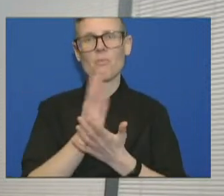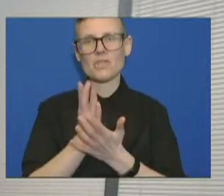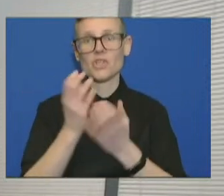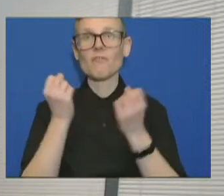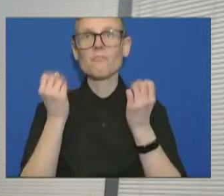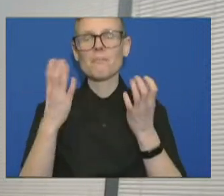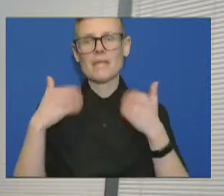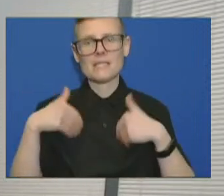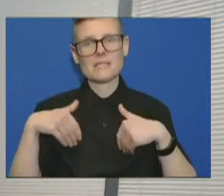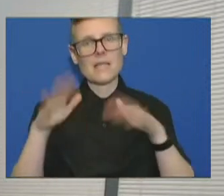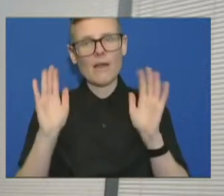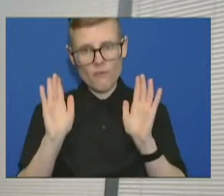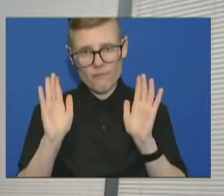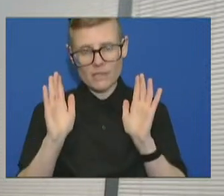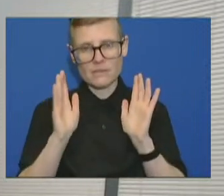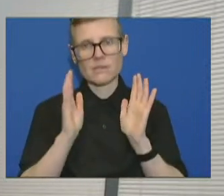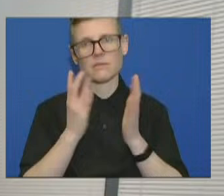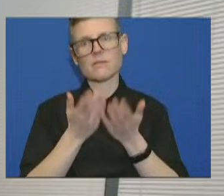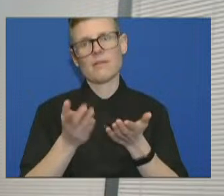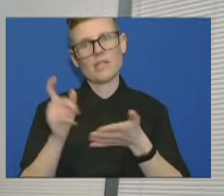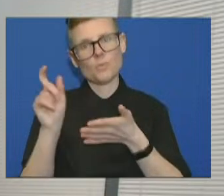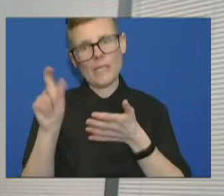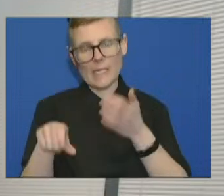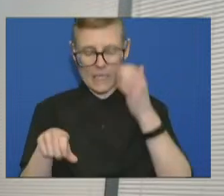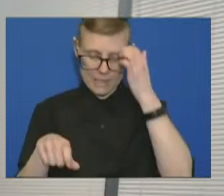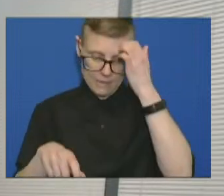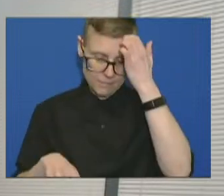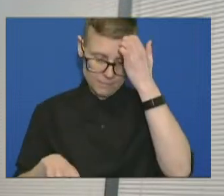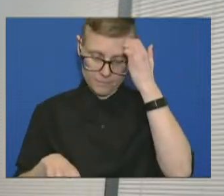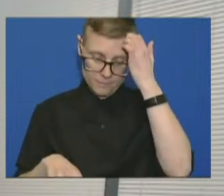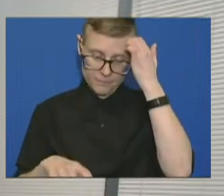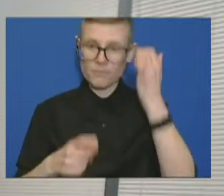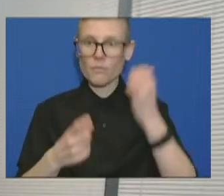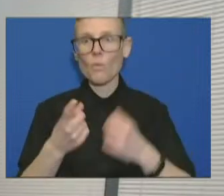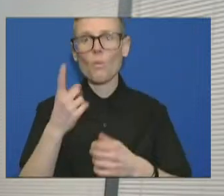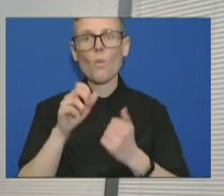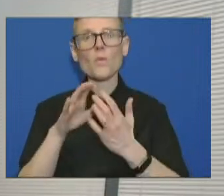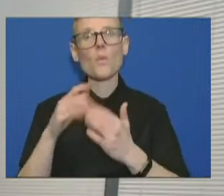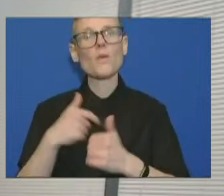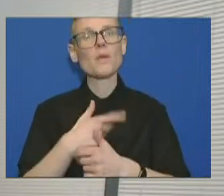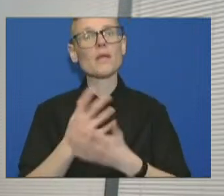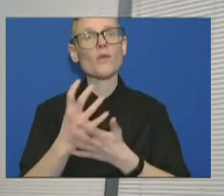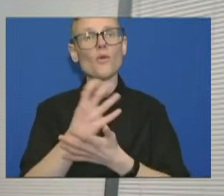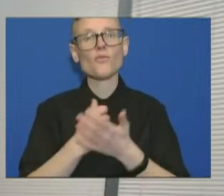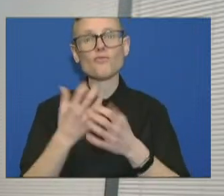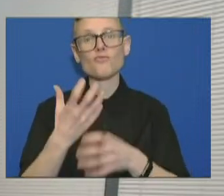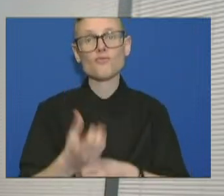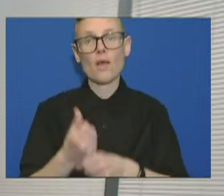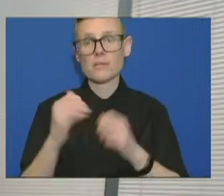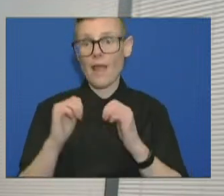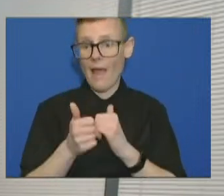this is not a budget of wants. It's actually a budget of many